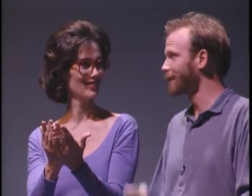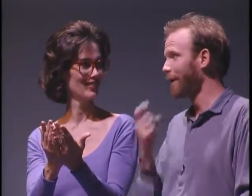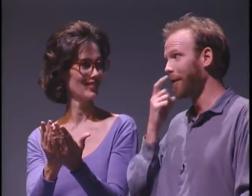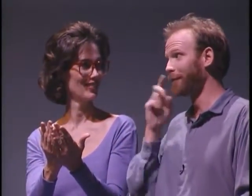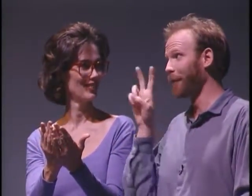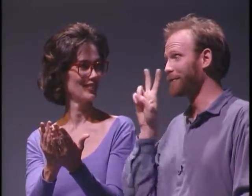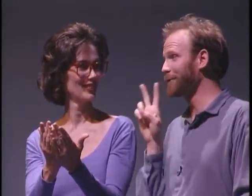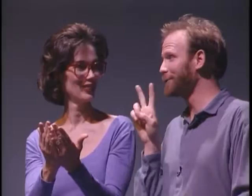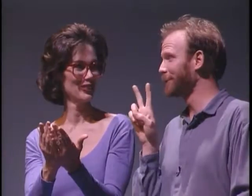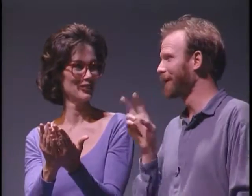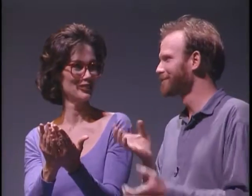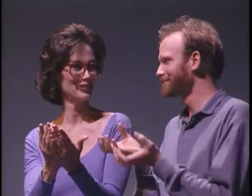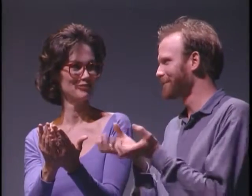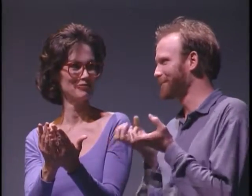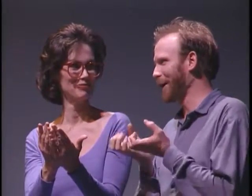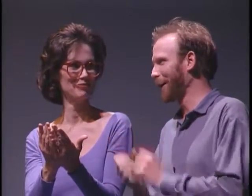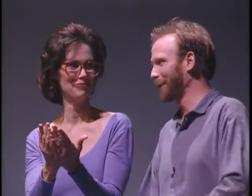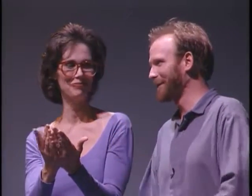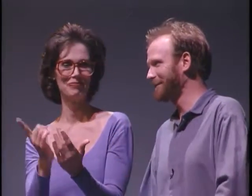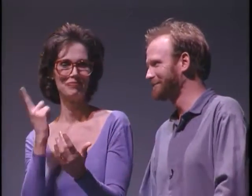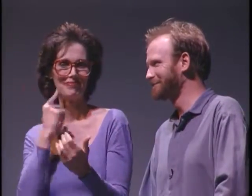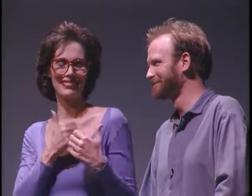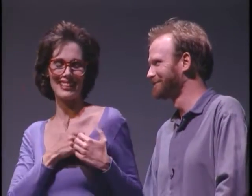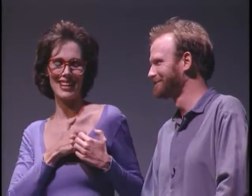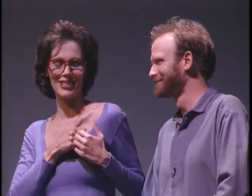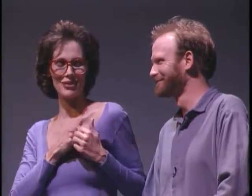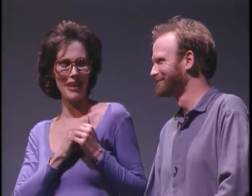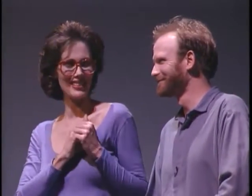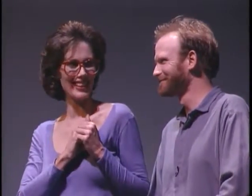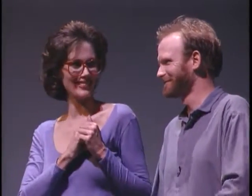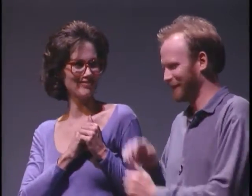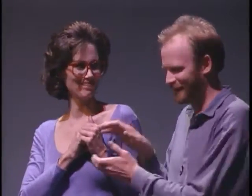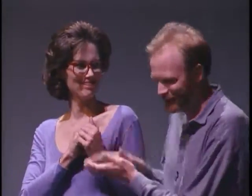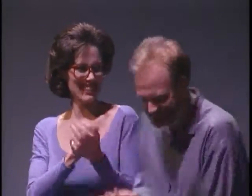two shall we that sounds romantic very good what's